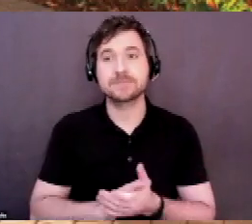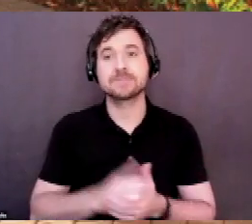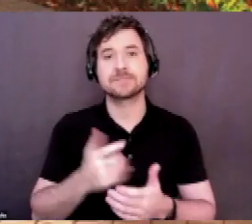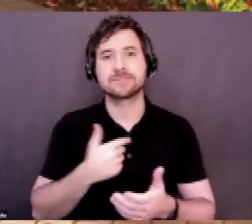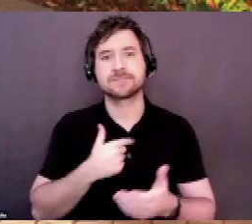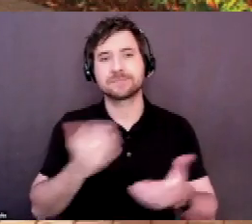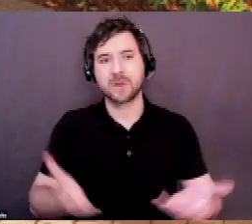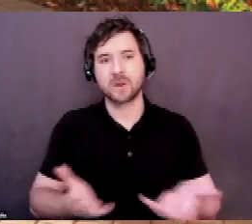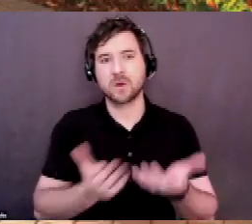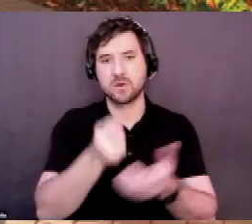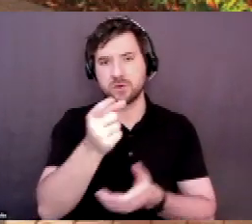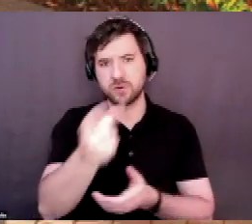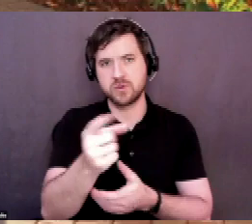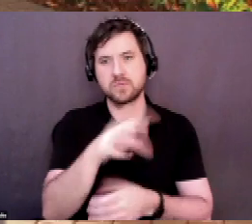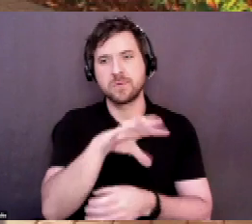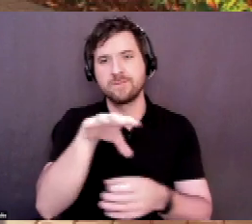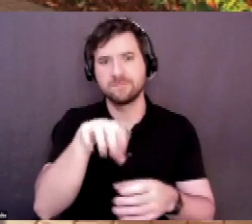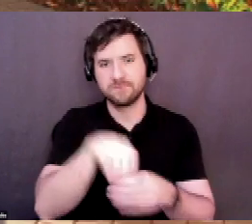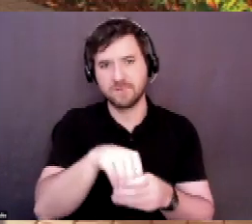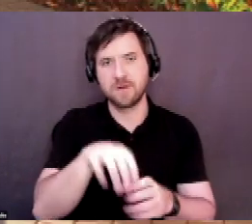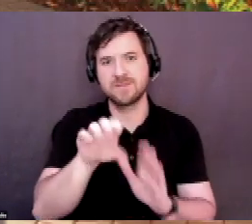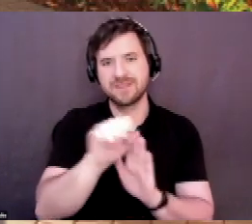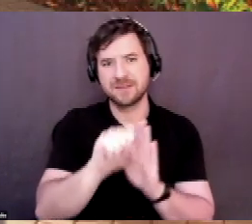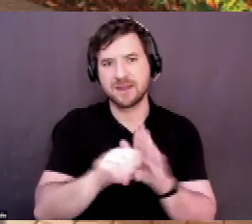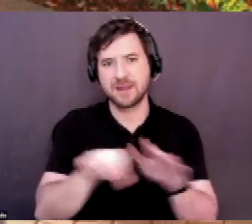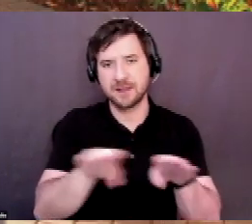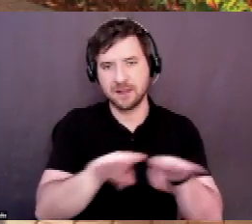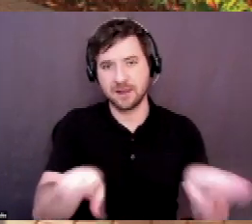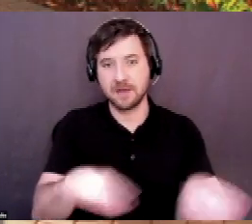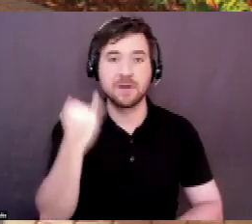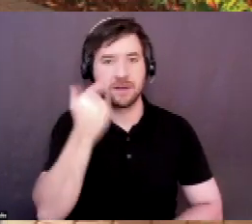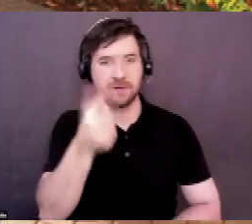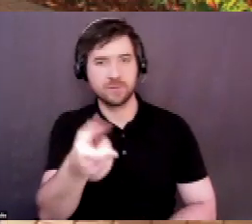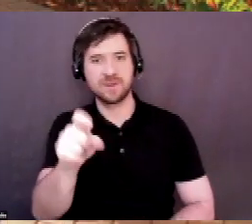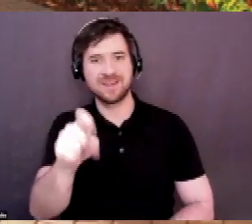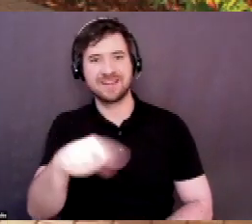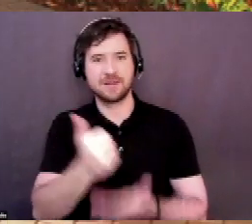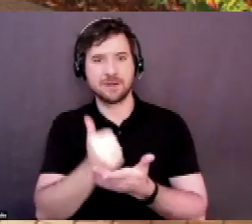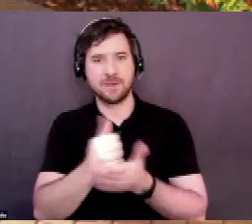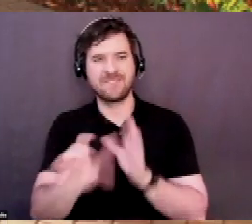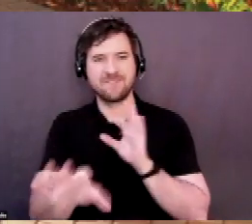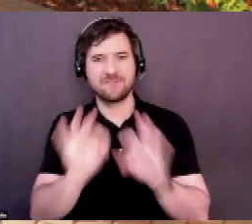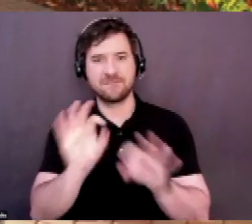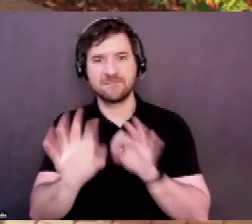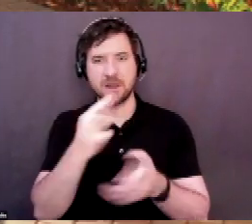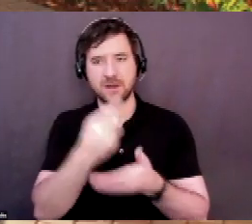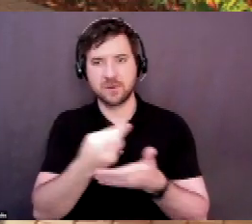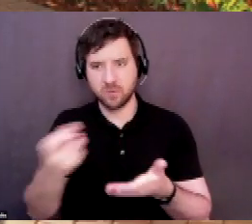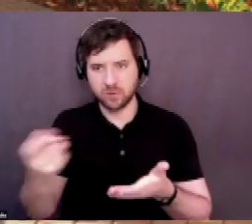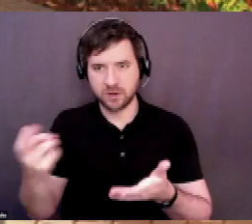your state level if you ever need help finding resources and at your state level,